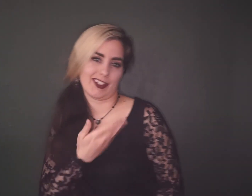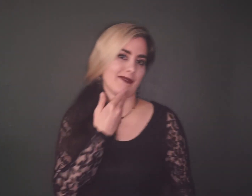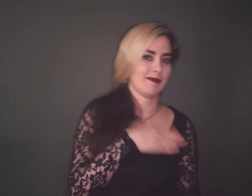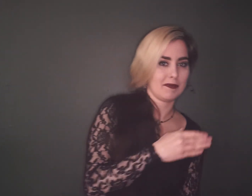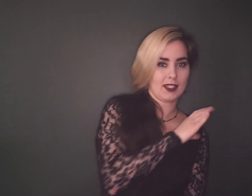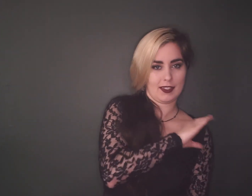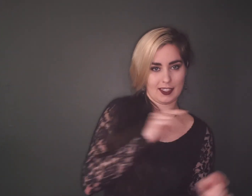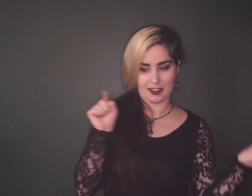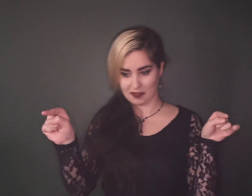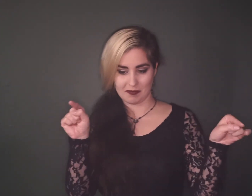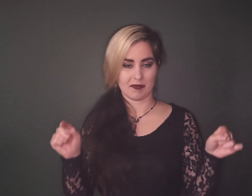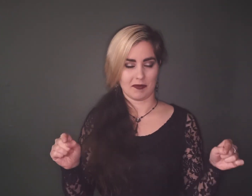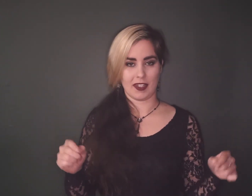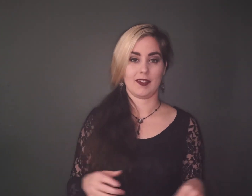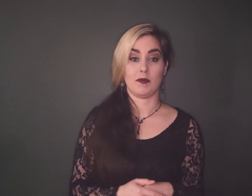Heroes and villains were on opposing teams